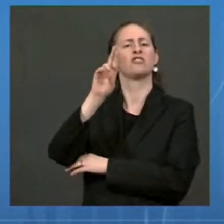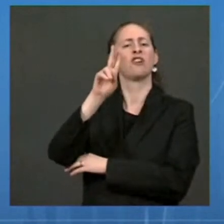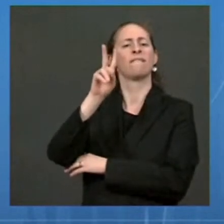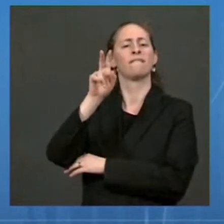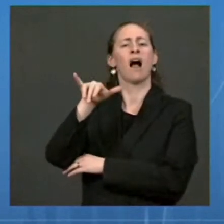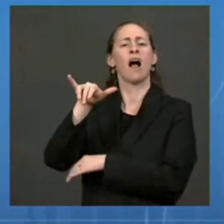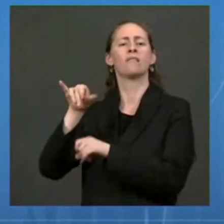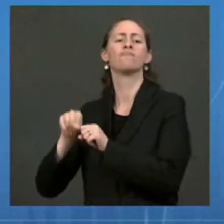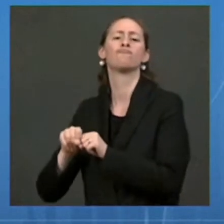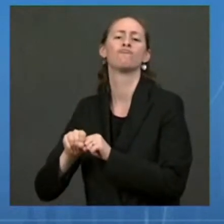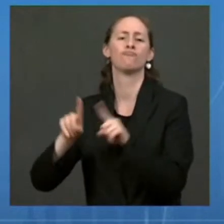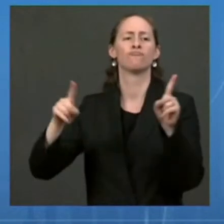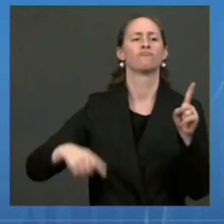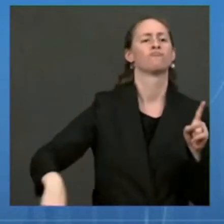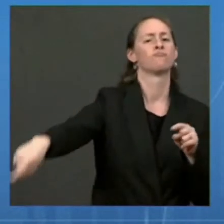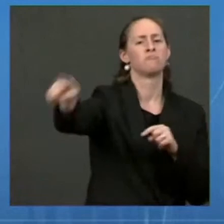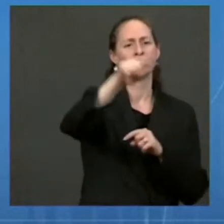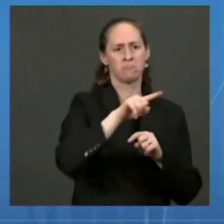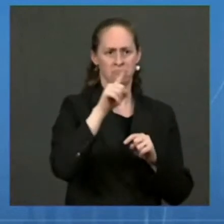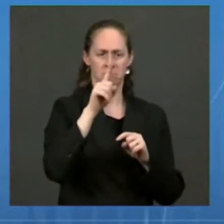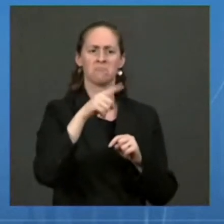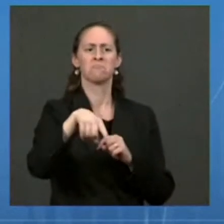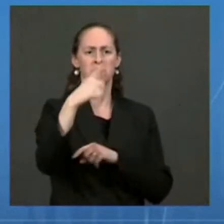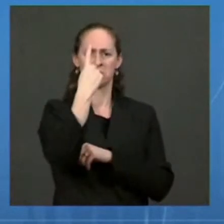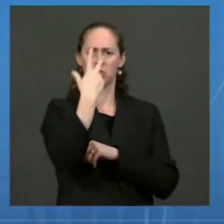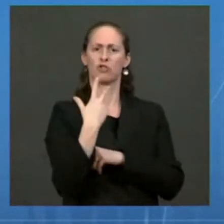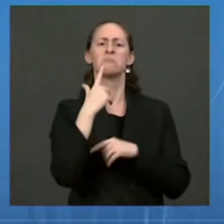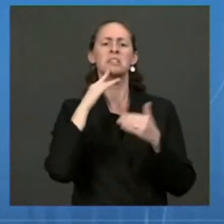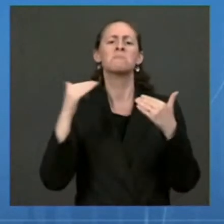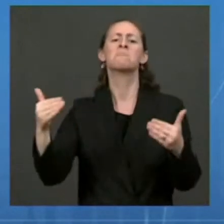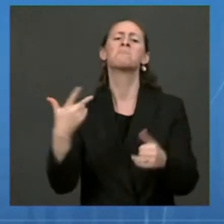THERE ARE SOME RECENT SURVEYS